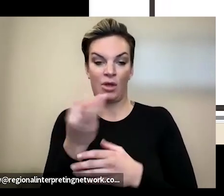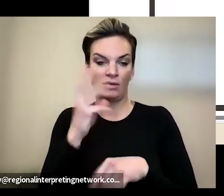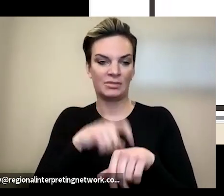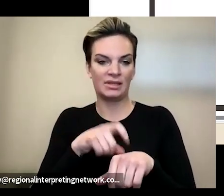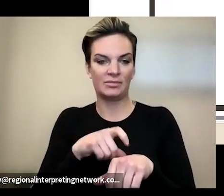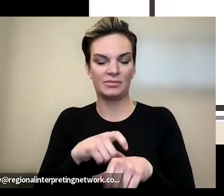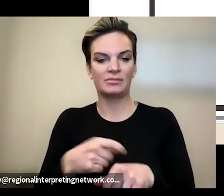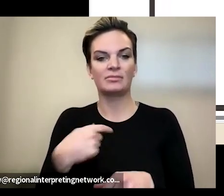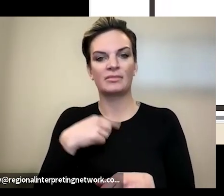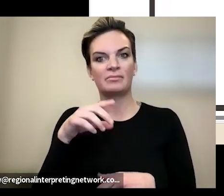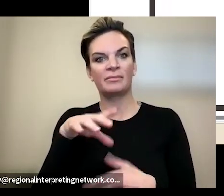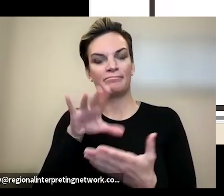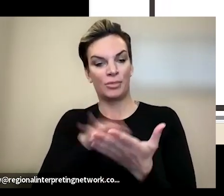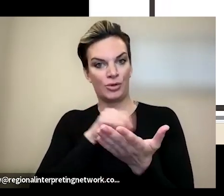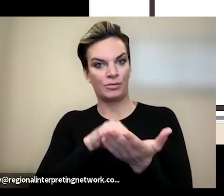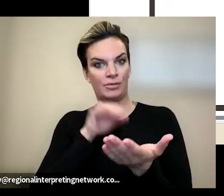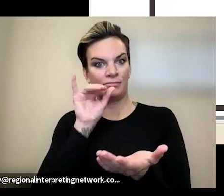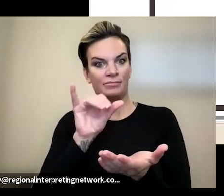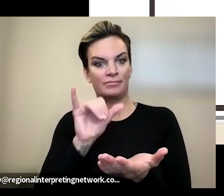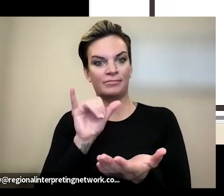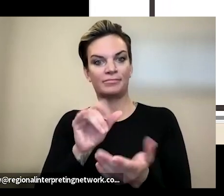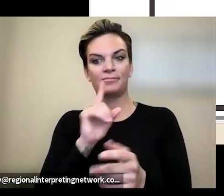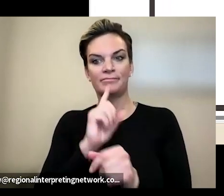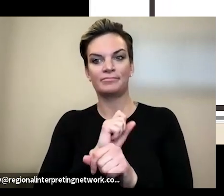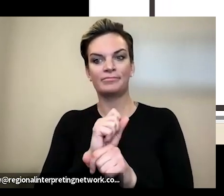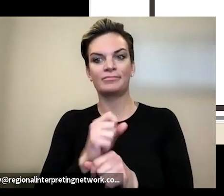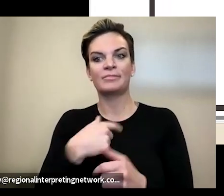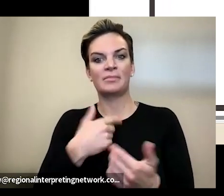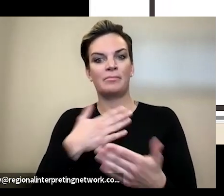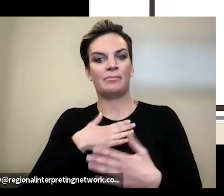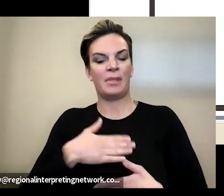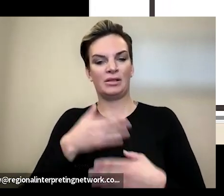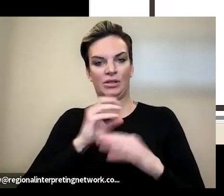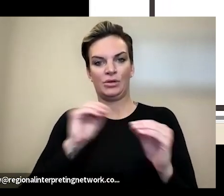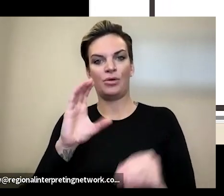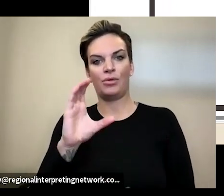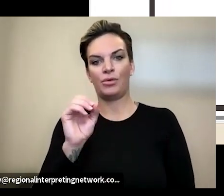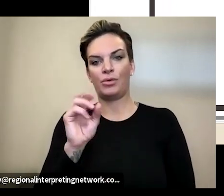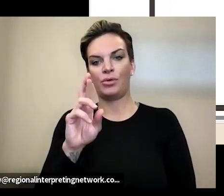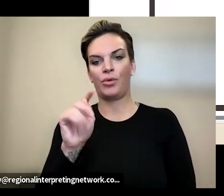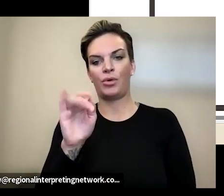and I found out from that that I produce basically no cortisol, which is the waking hormone, so that's